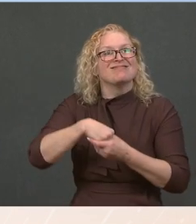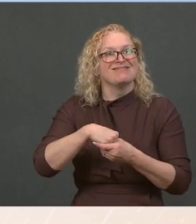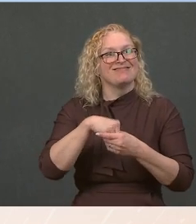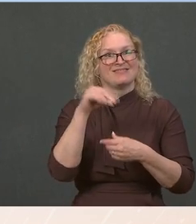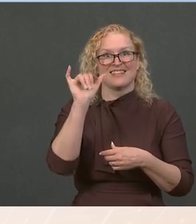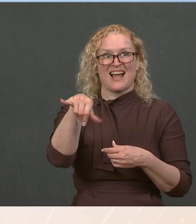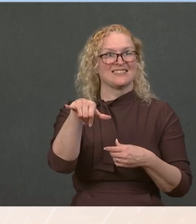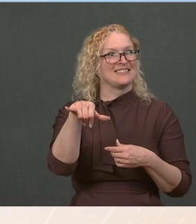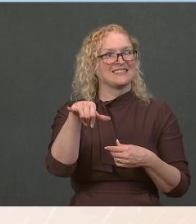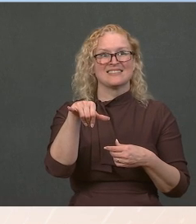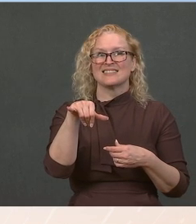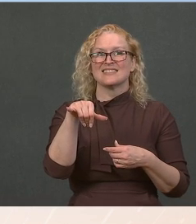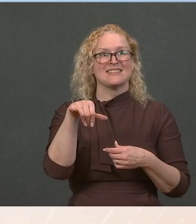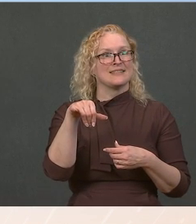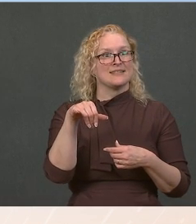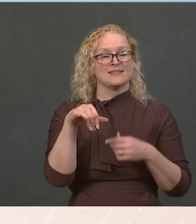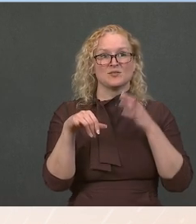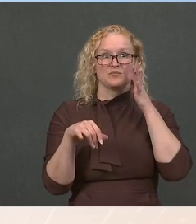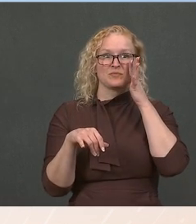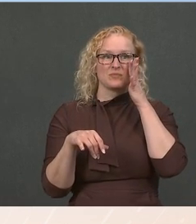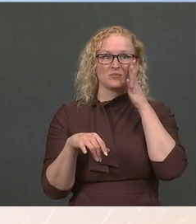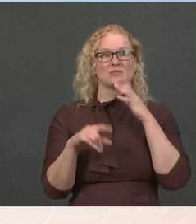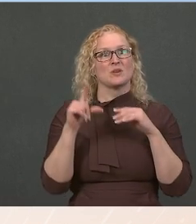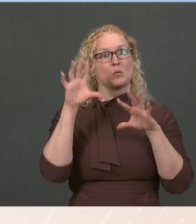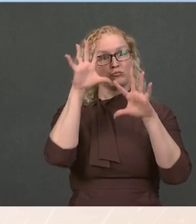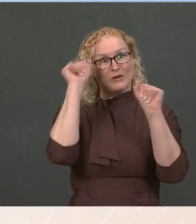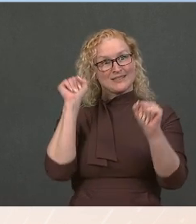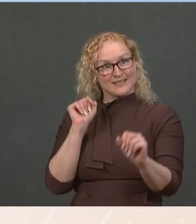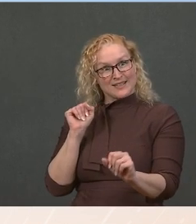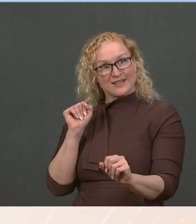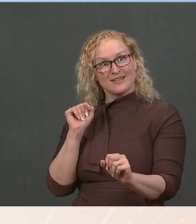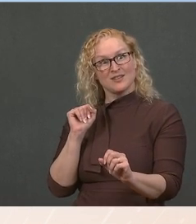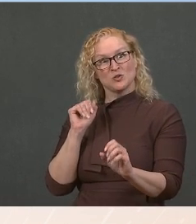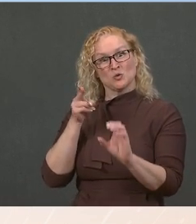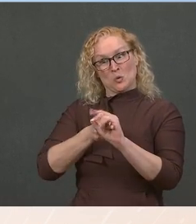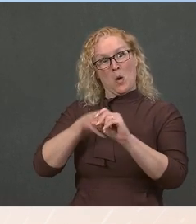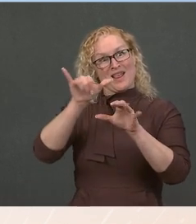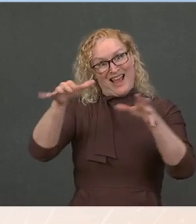that we all have to deal with as a country. And so, this is what he's going to -- he's focusing on.